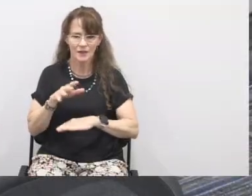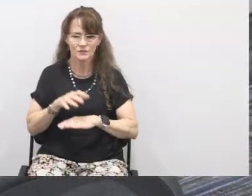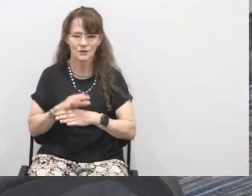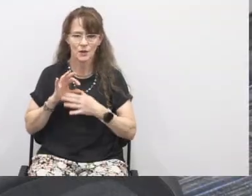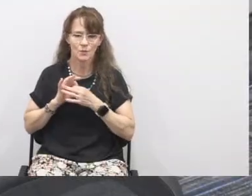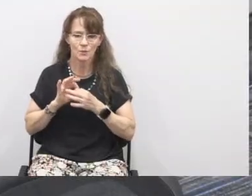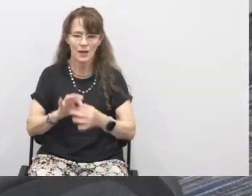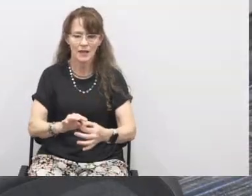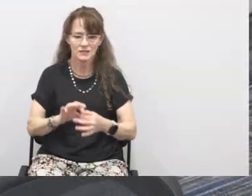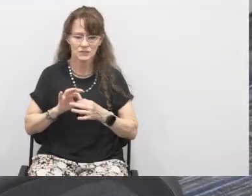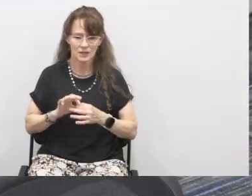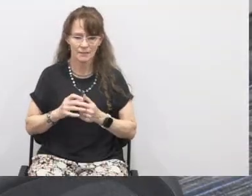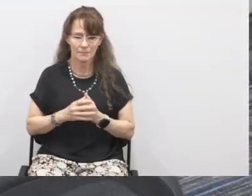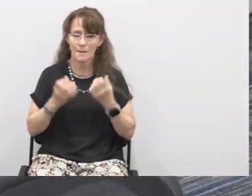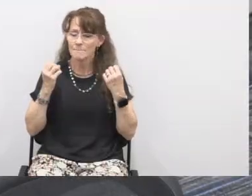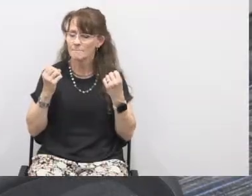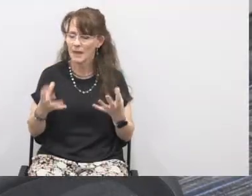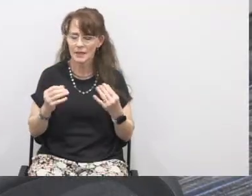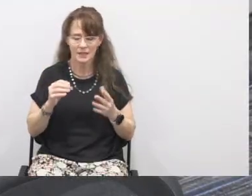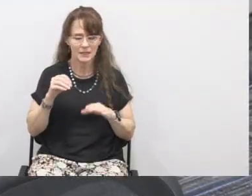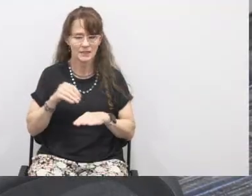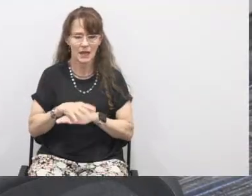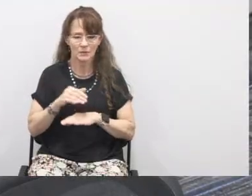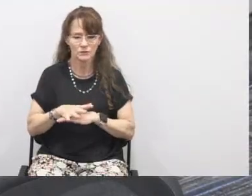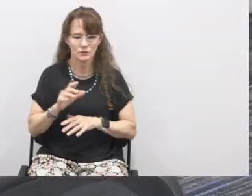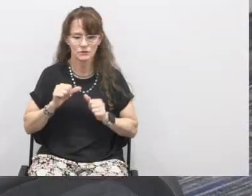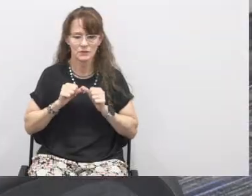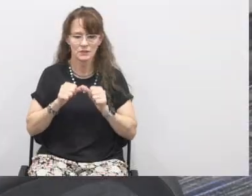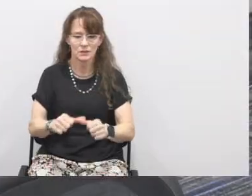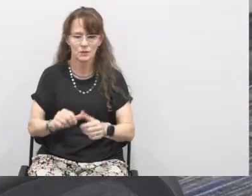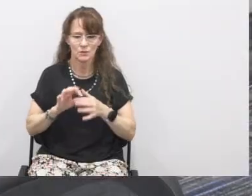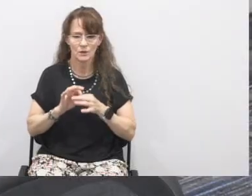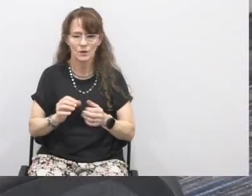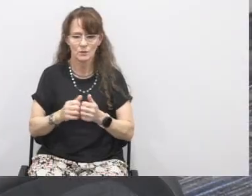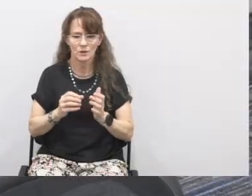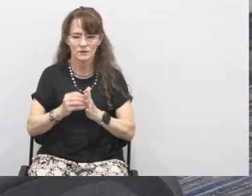And then many counselors do continue that relationship with students in the classroom